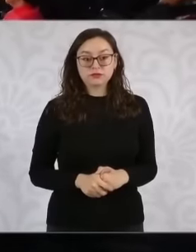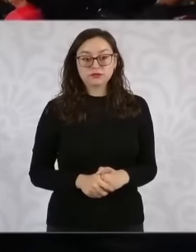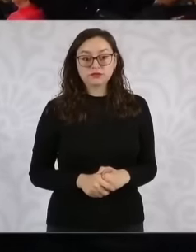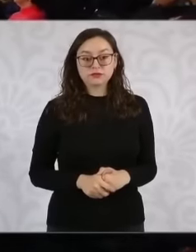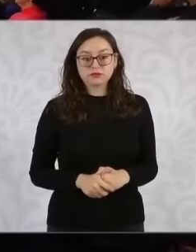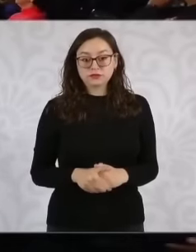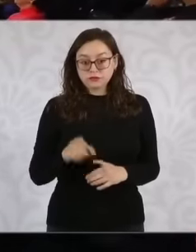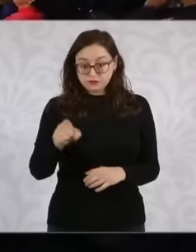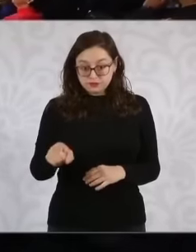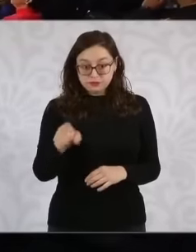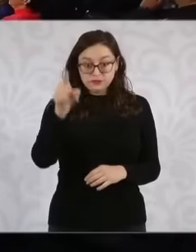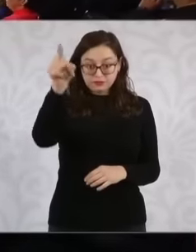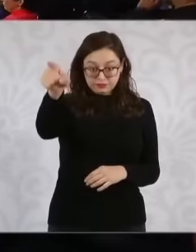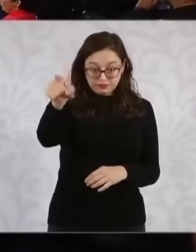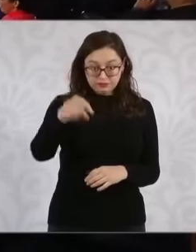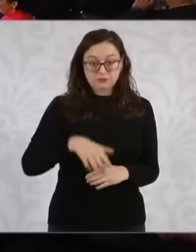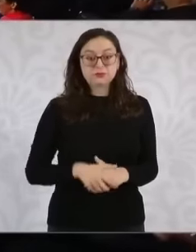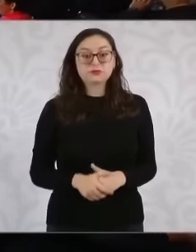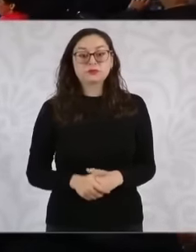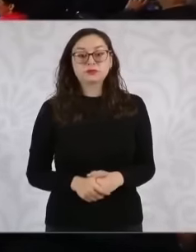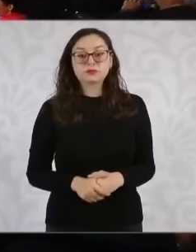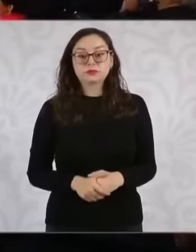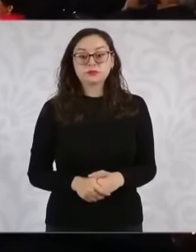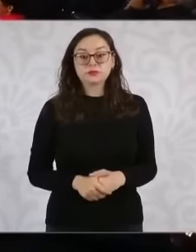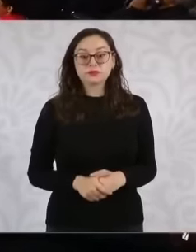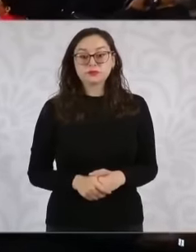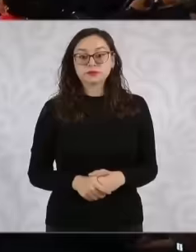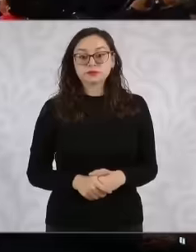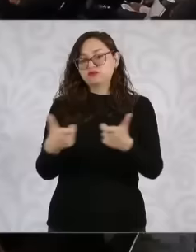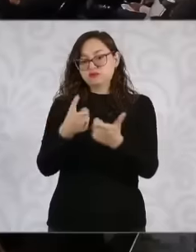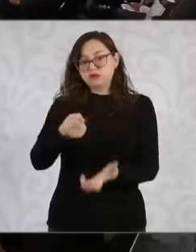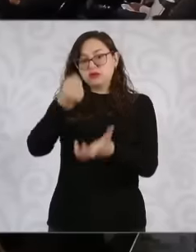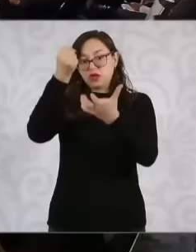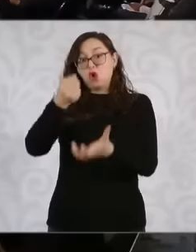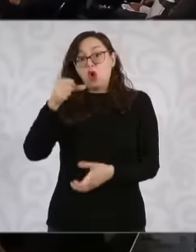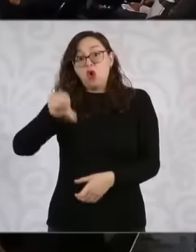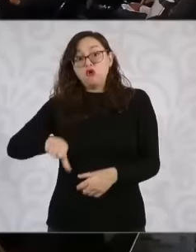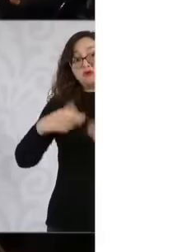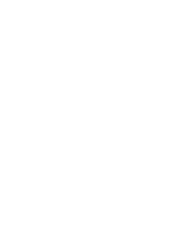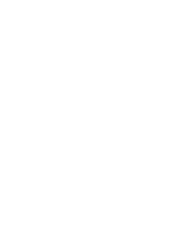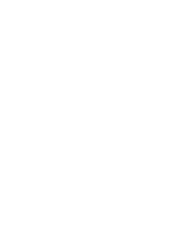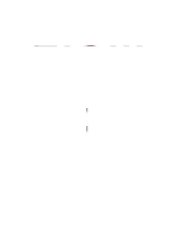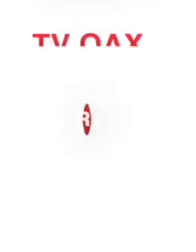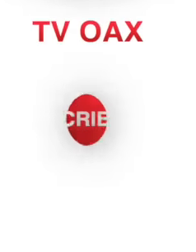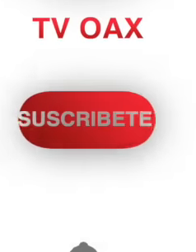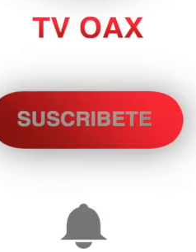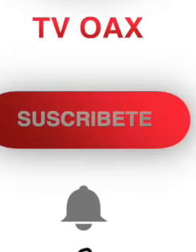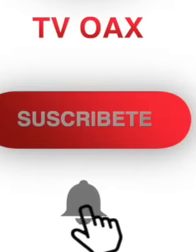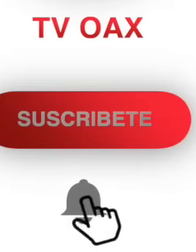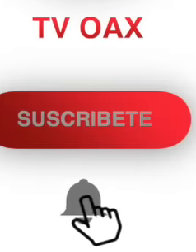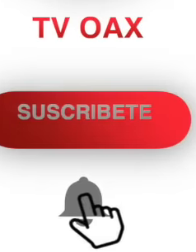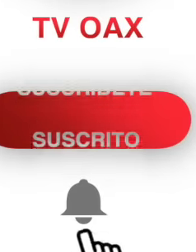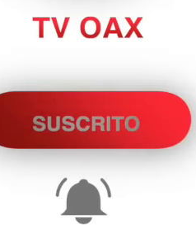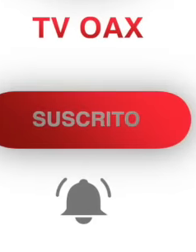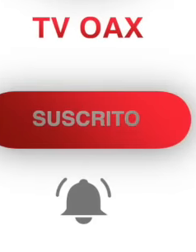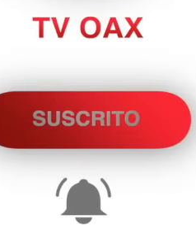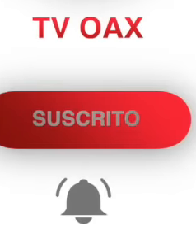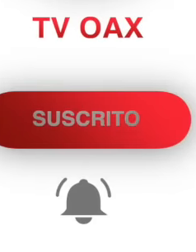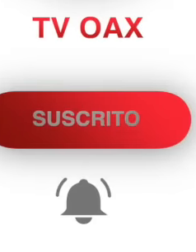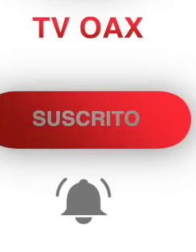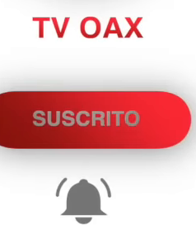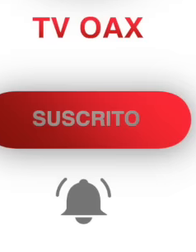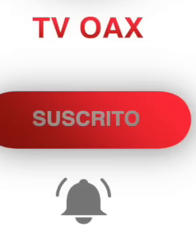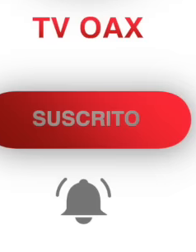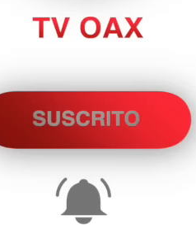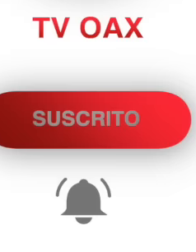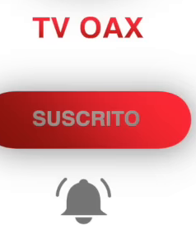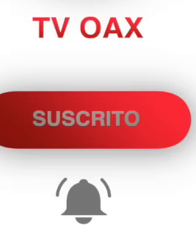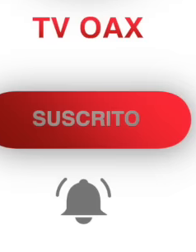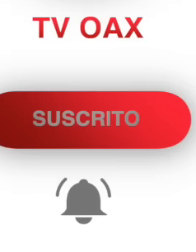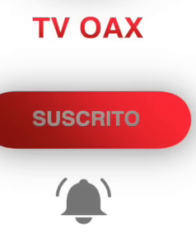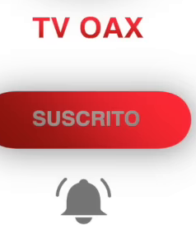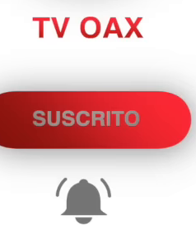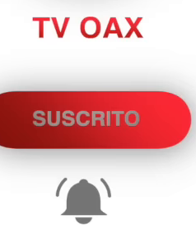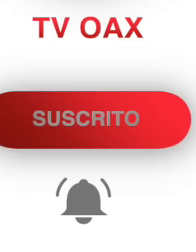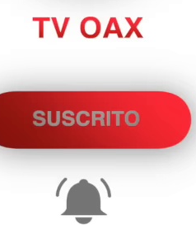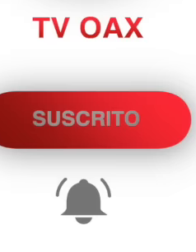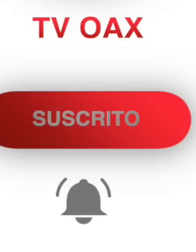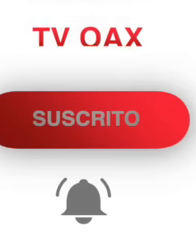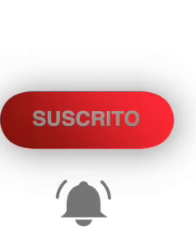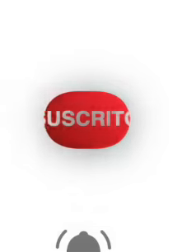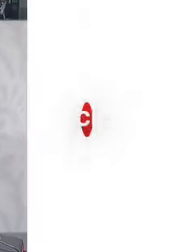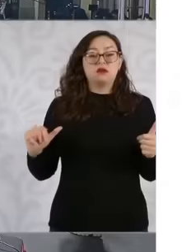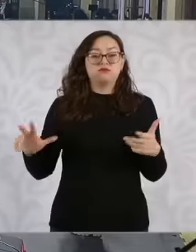back finally president ask him the balance of the damage that has been caused in Guerrero in